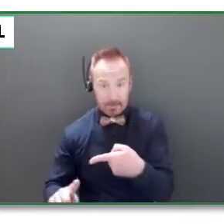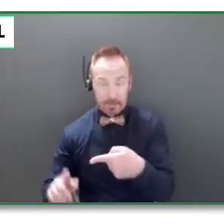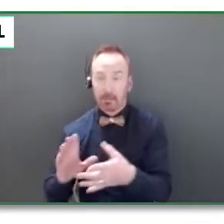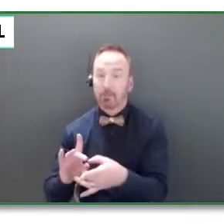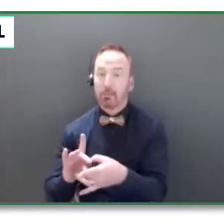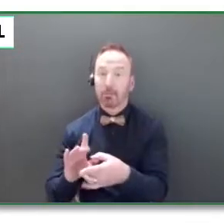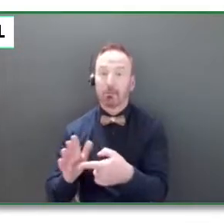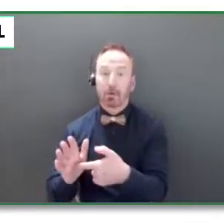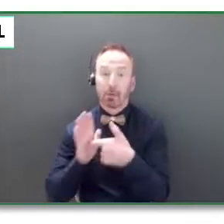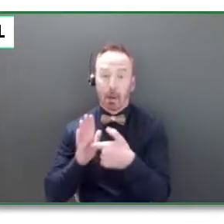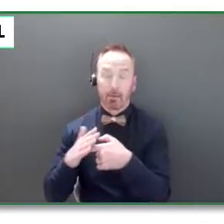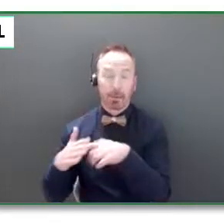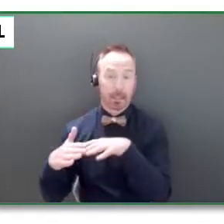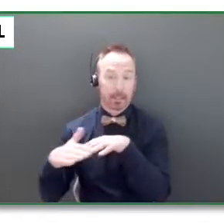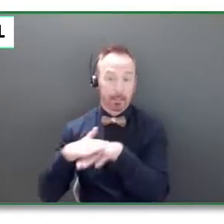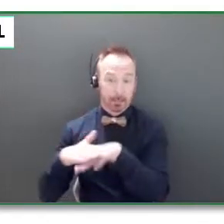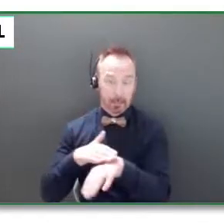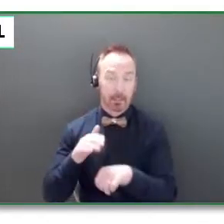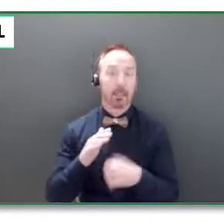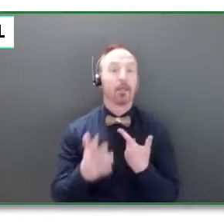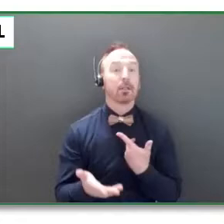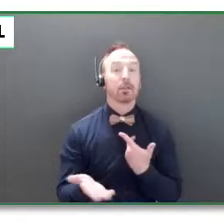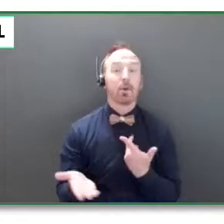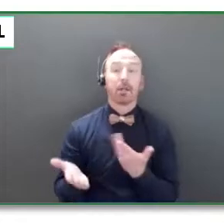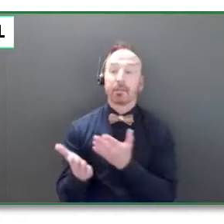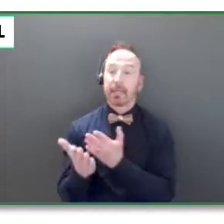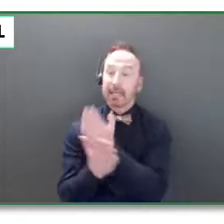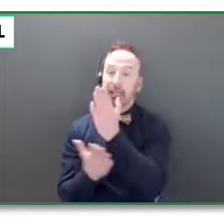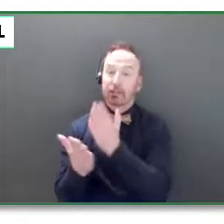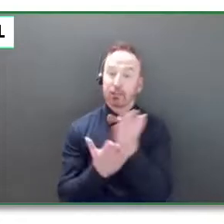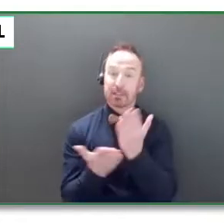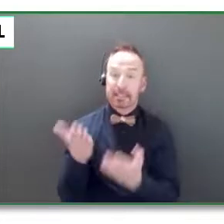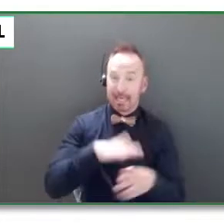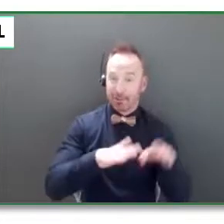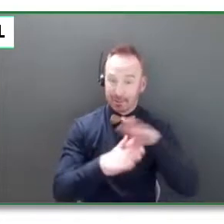integrate opportunities for intersection rather than creating a segregated system